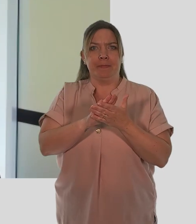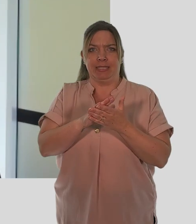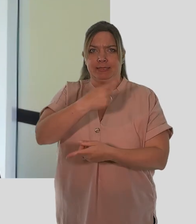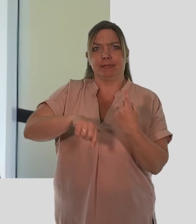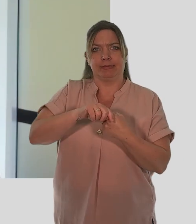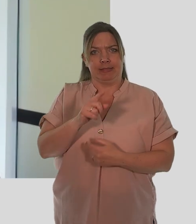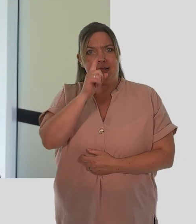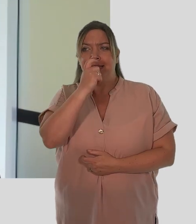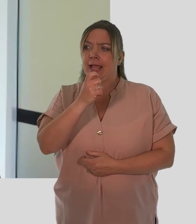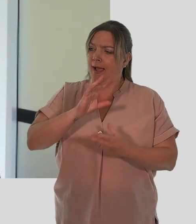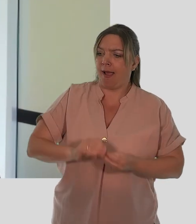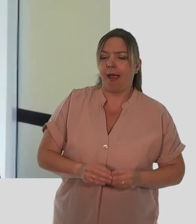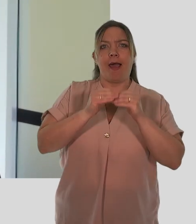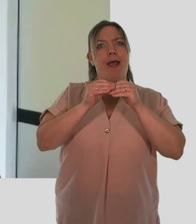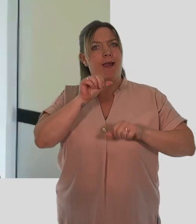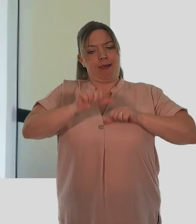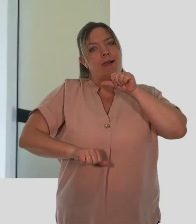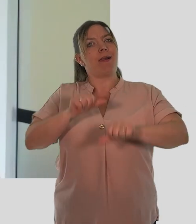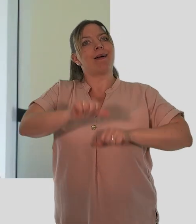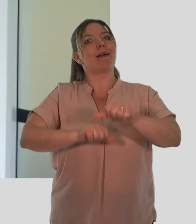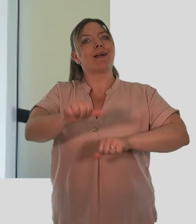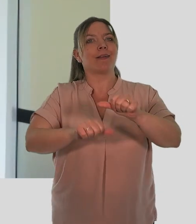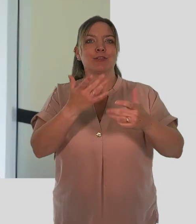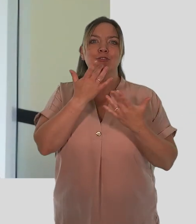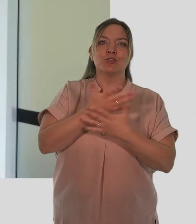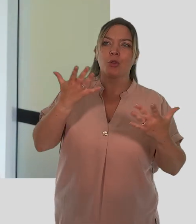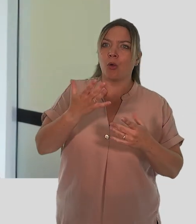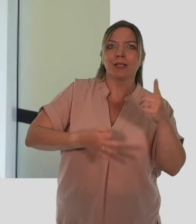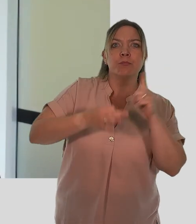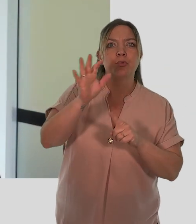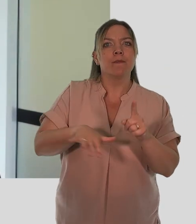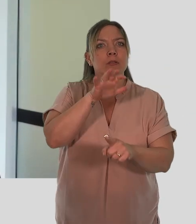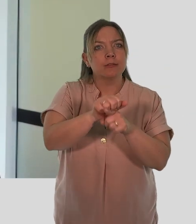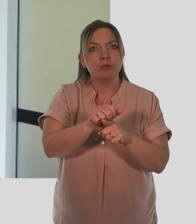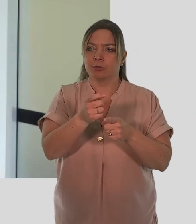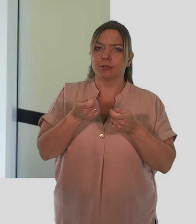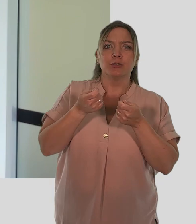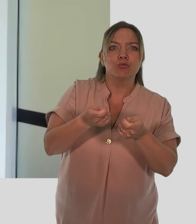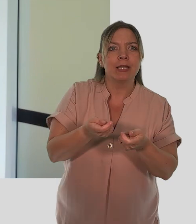and importantly, 40% of the risk factors can be avoided or modified